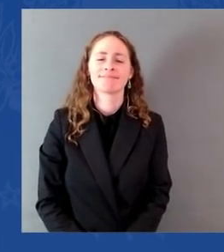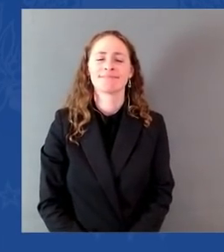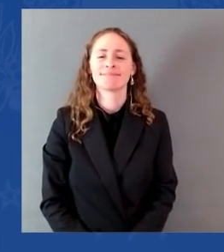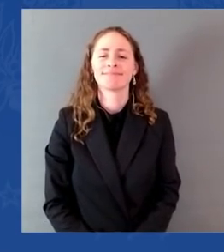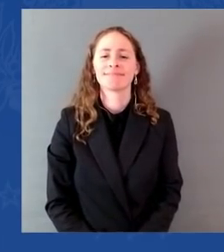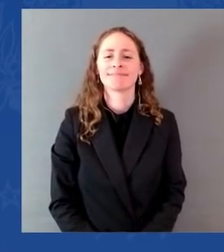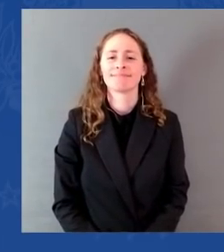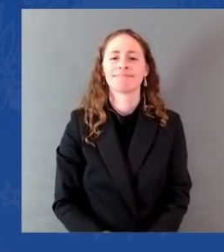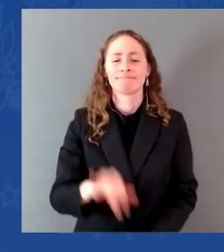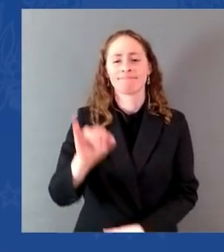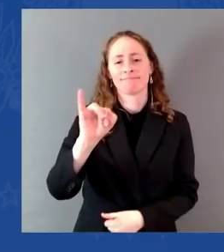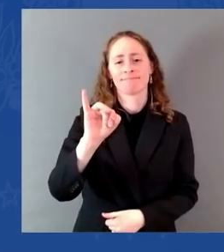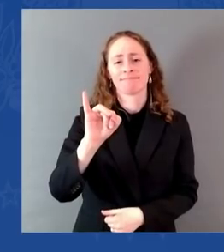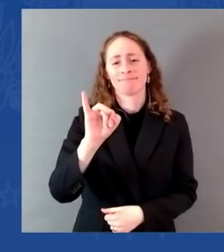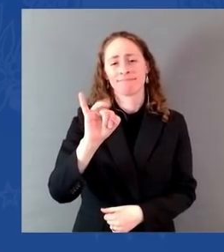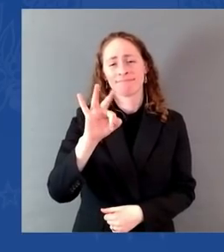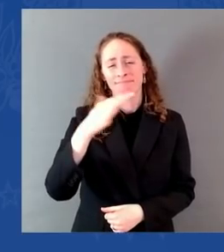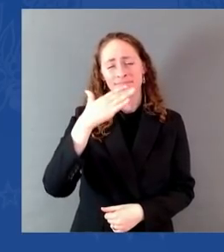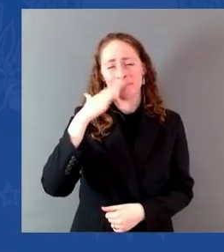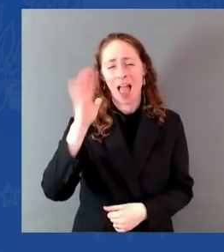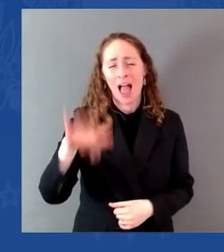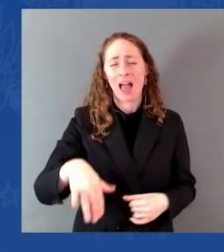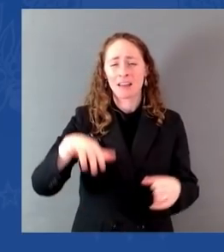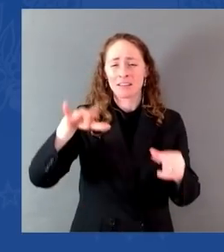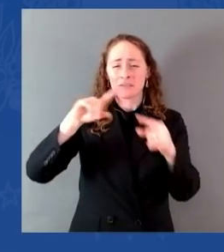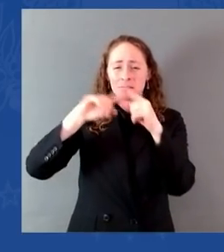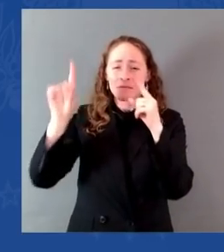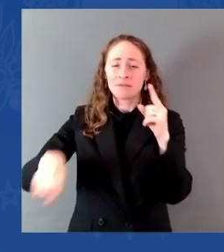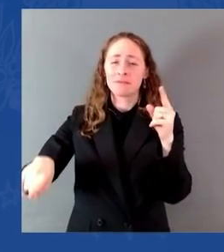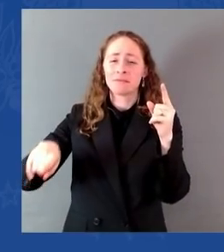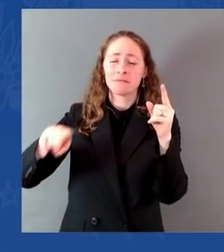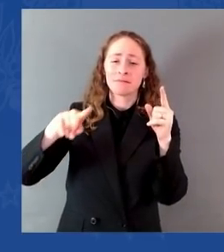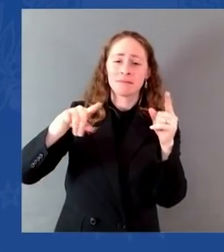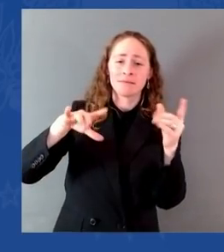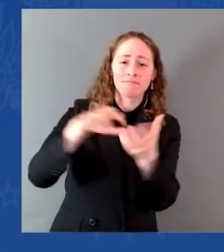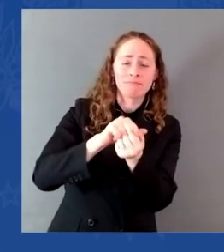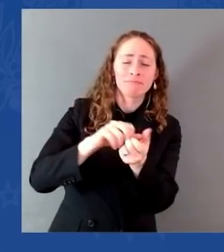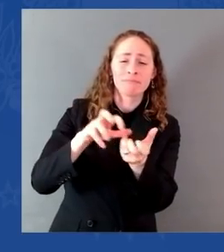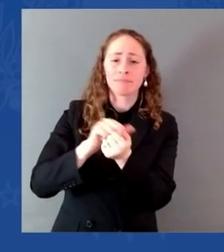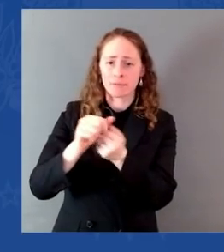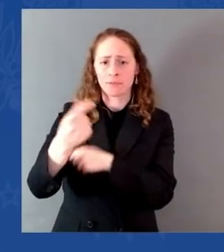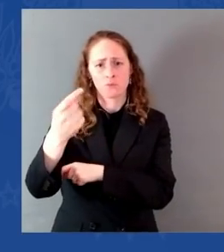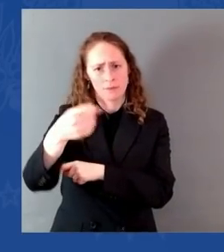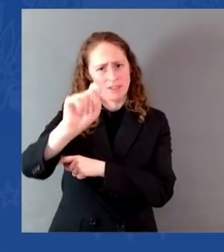money to get you back to exactly what it looked like before. But you can't do that,